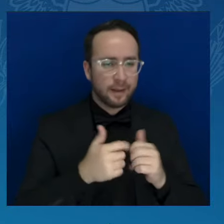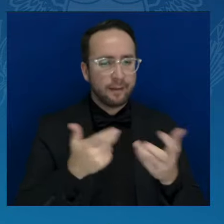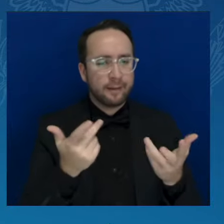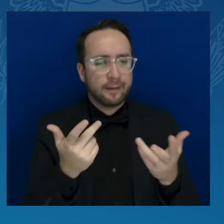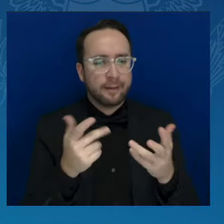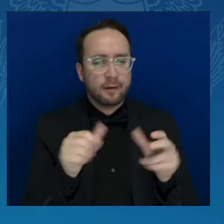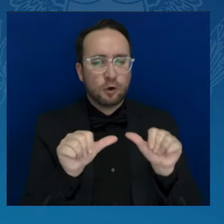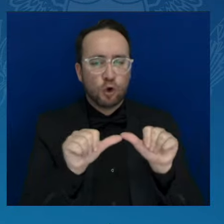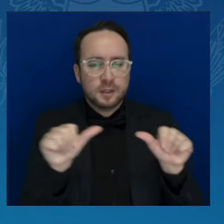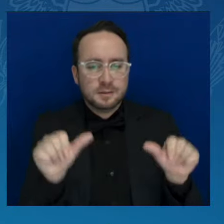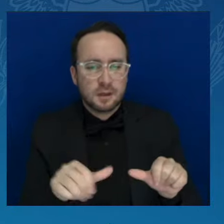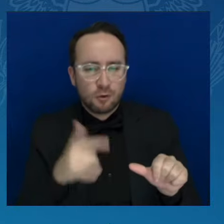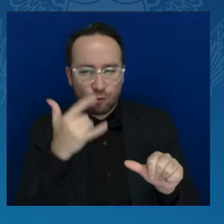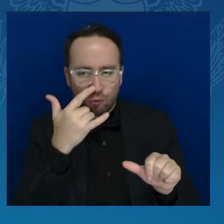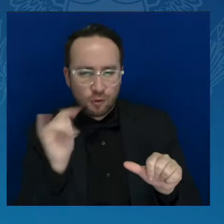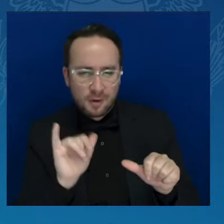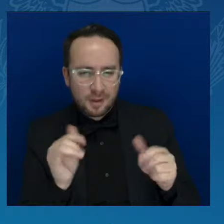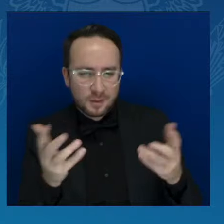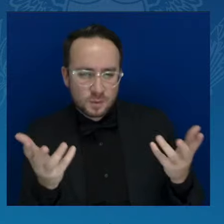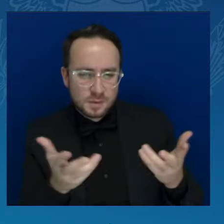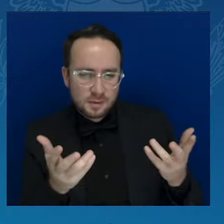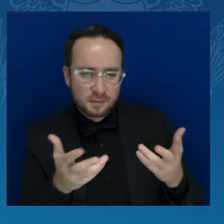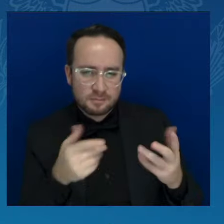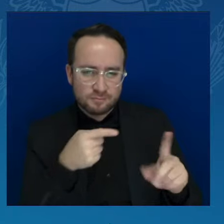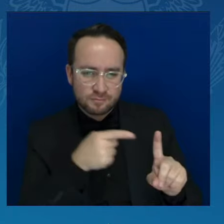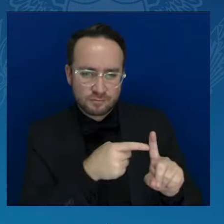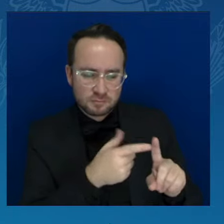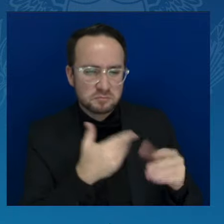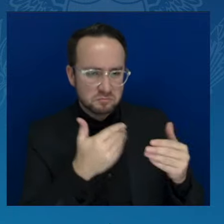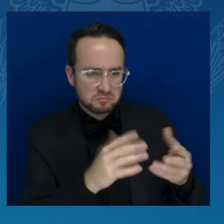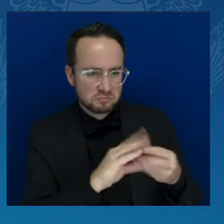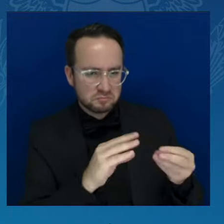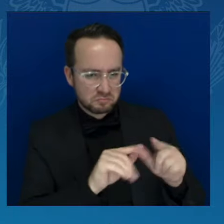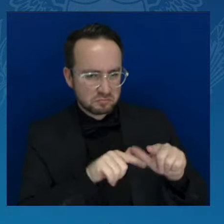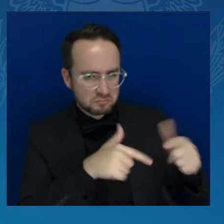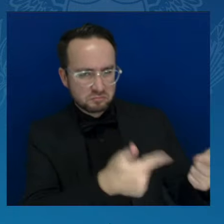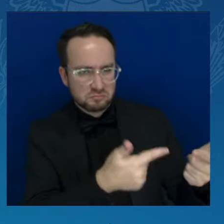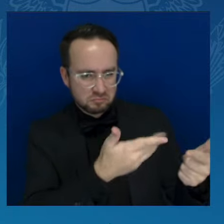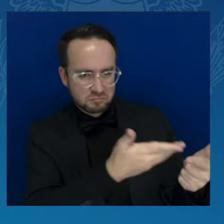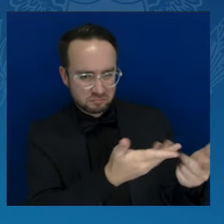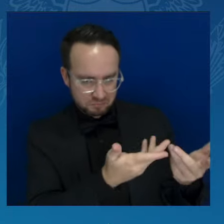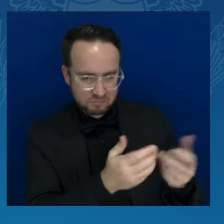I think I'd like to start just by supporting that last action about reviewing export control